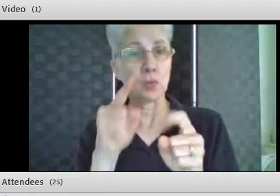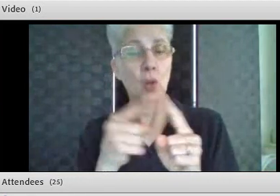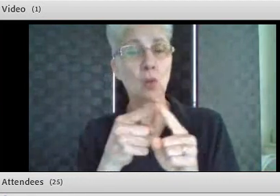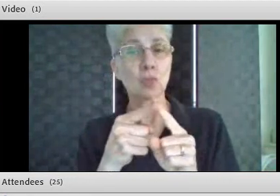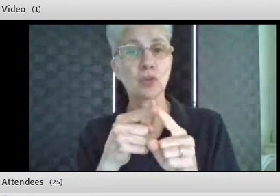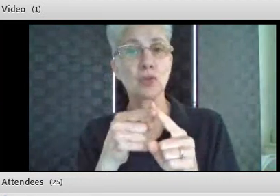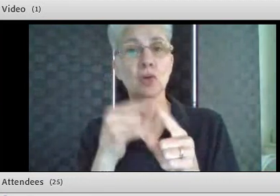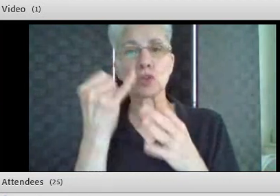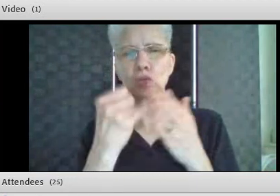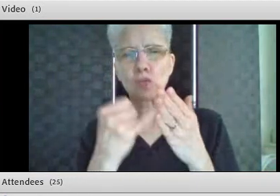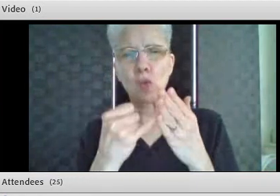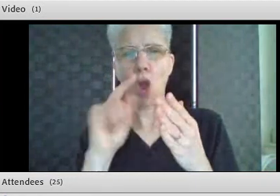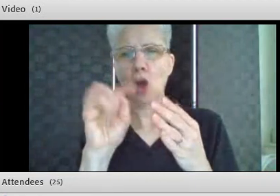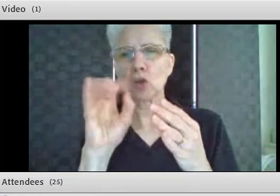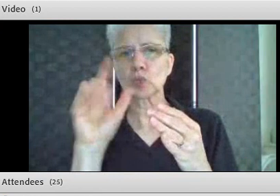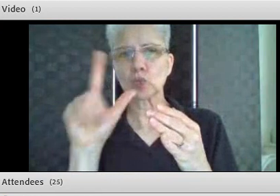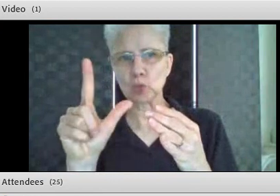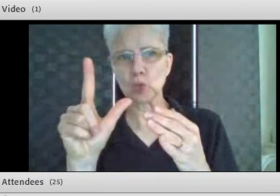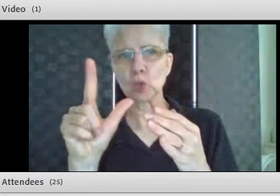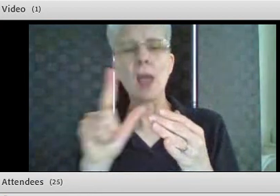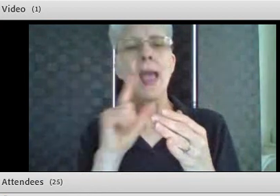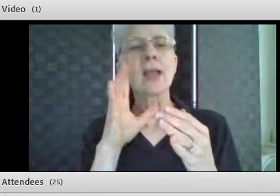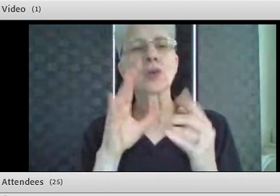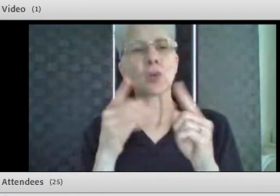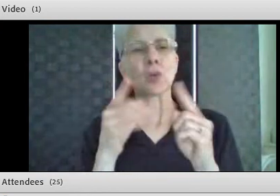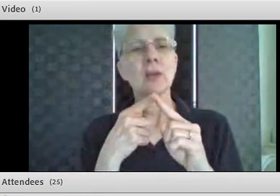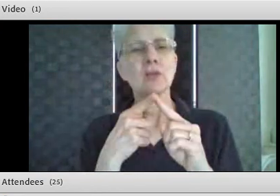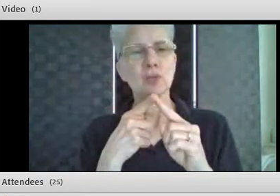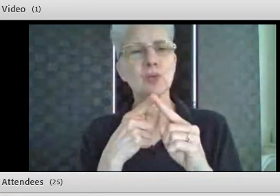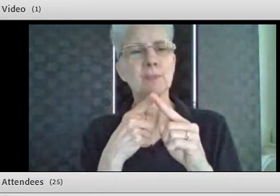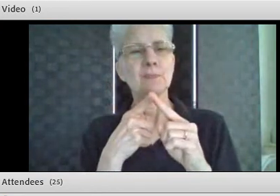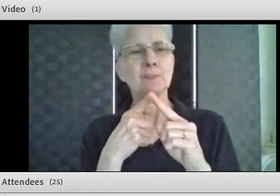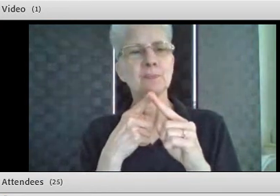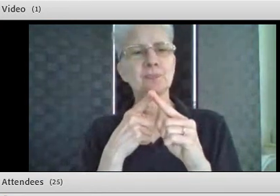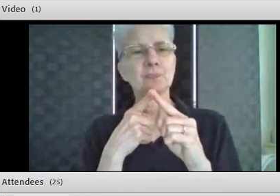Ryan: Oh, that's not a very good line. Hilary: Oh, not an expert . Ryan: Nope, nuh-uh.